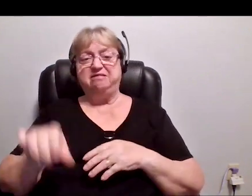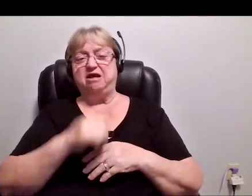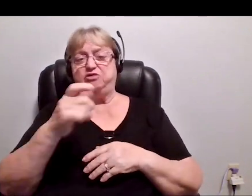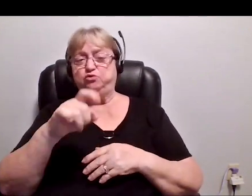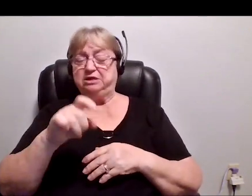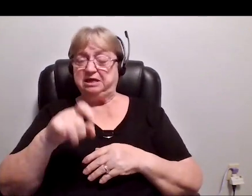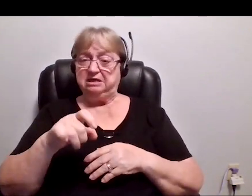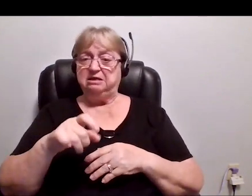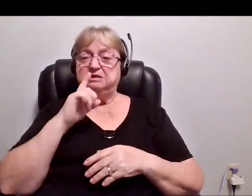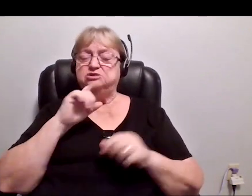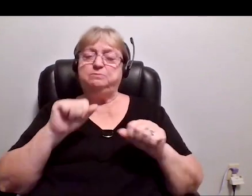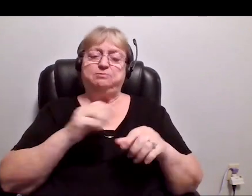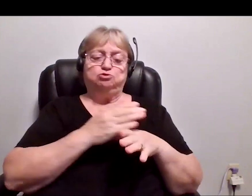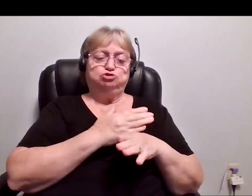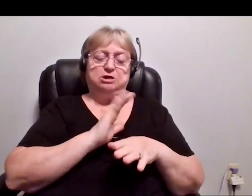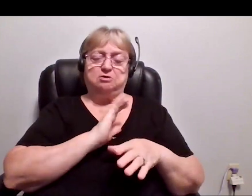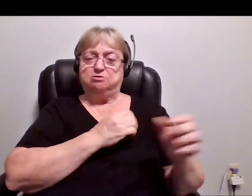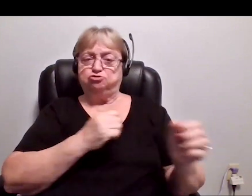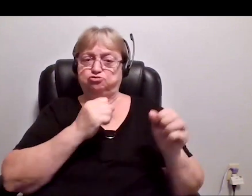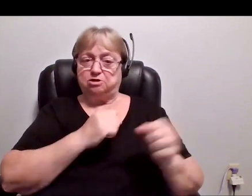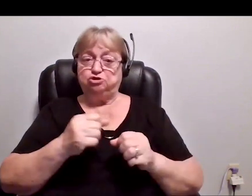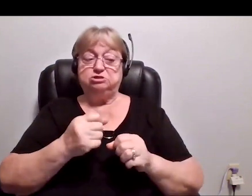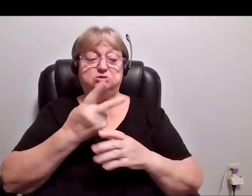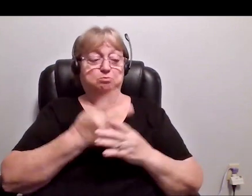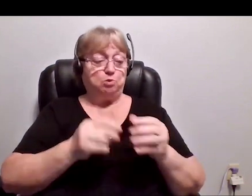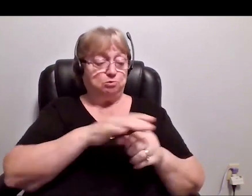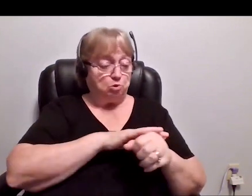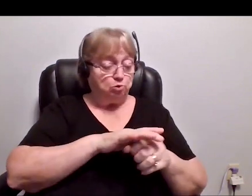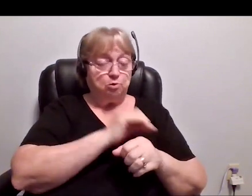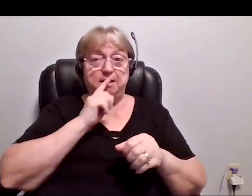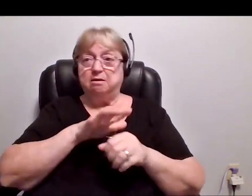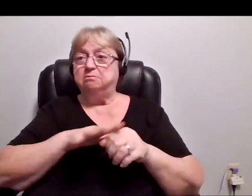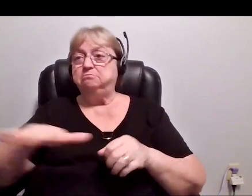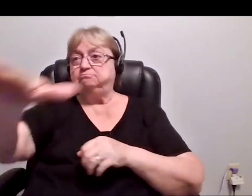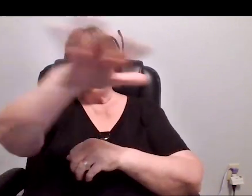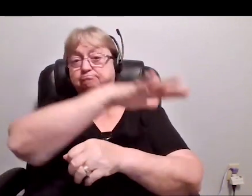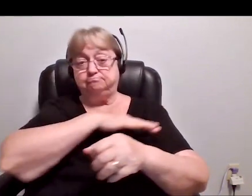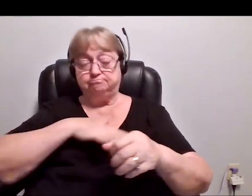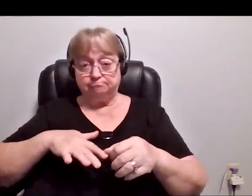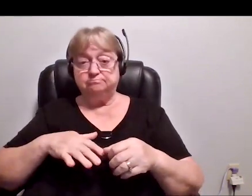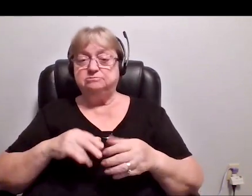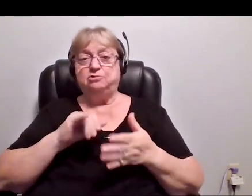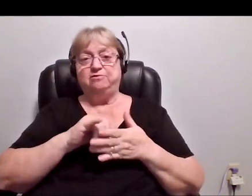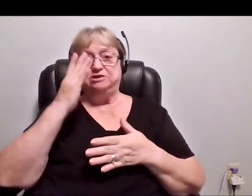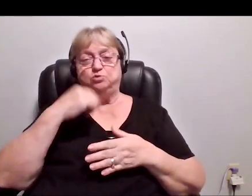to be able to share our strategies, both local and abroad. That's why we made this mentorship program